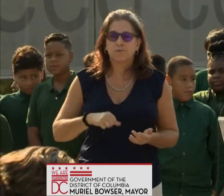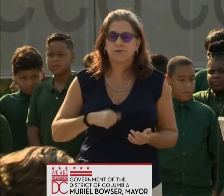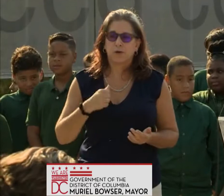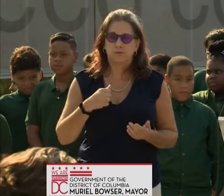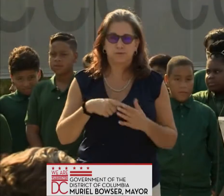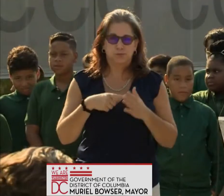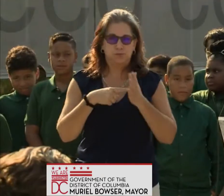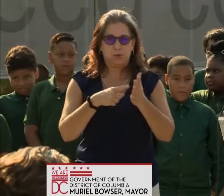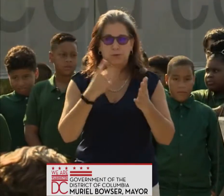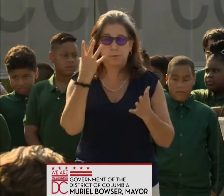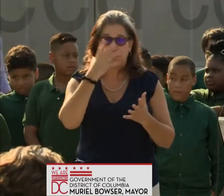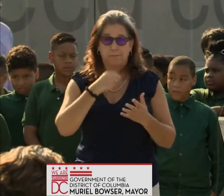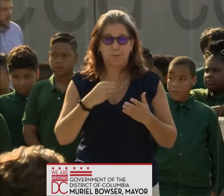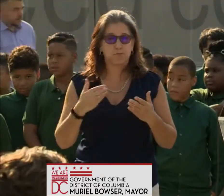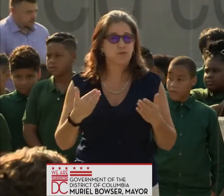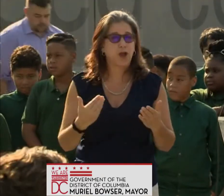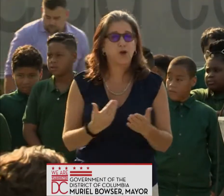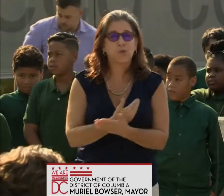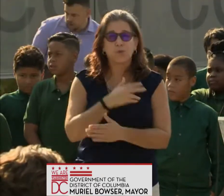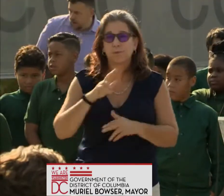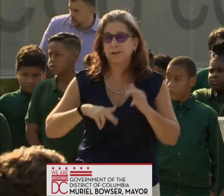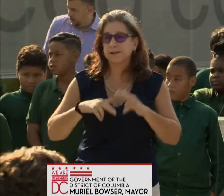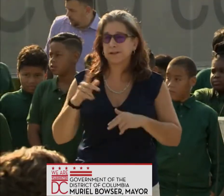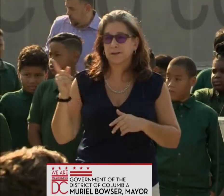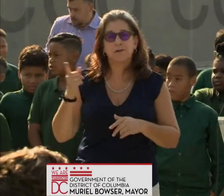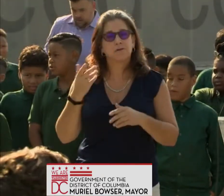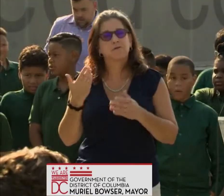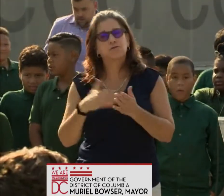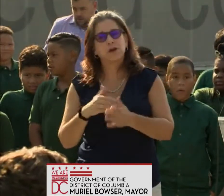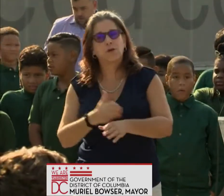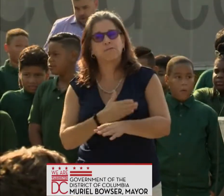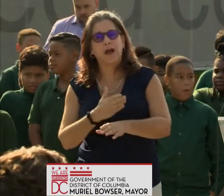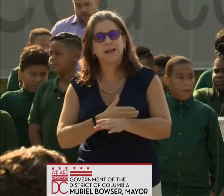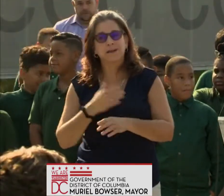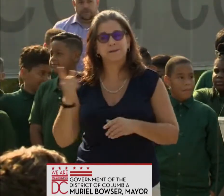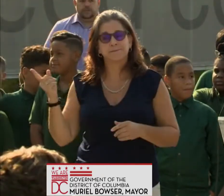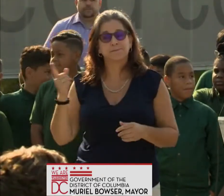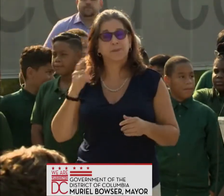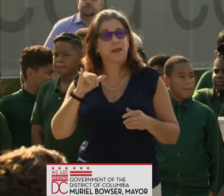best of what our school community needs and deserves when you walk the halls of